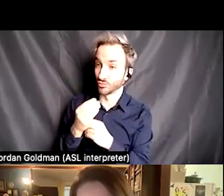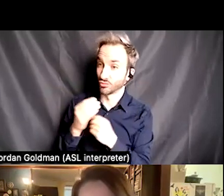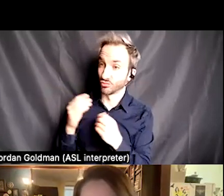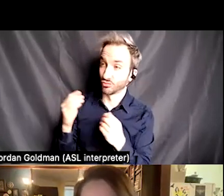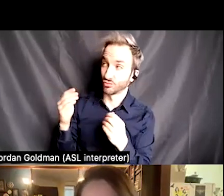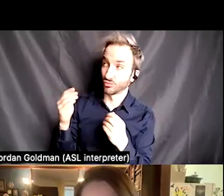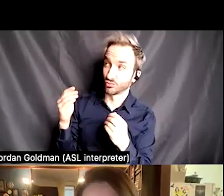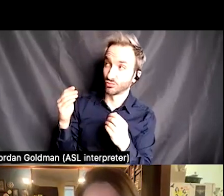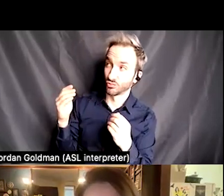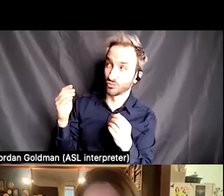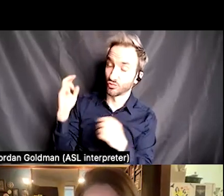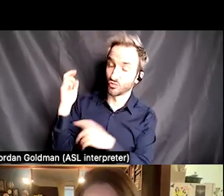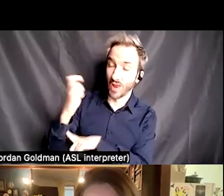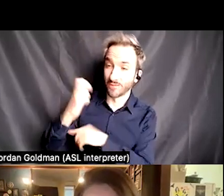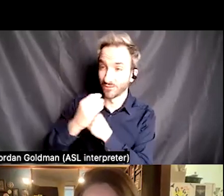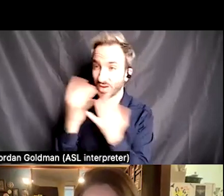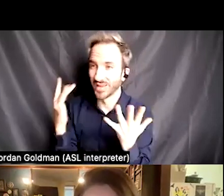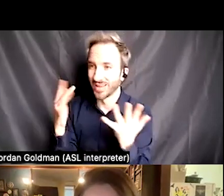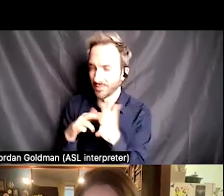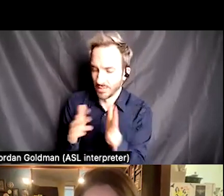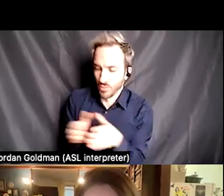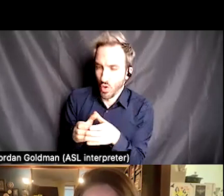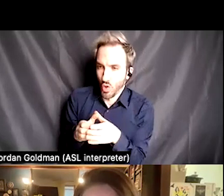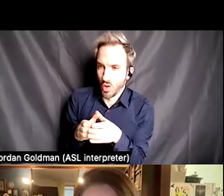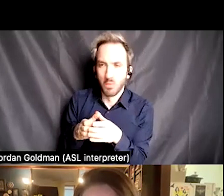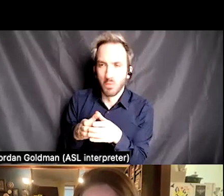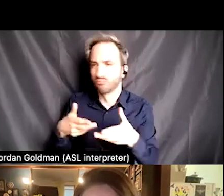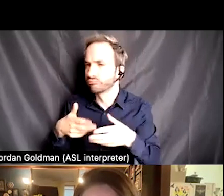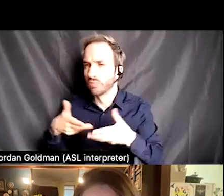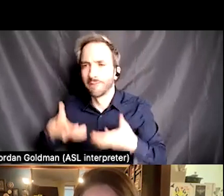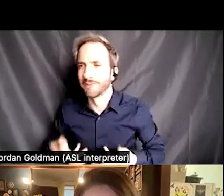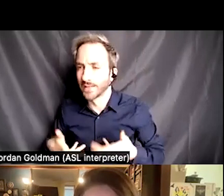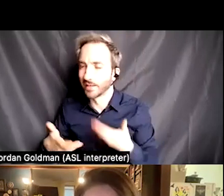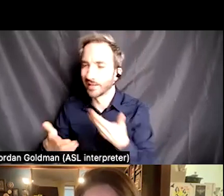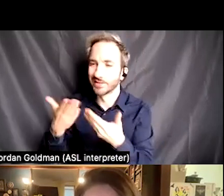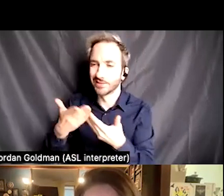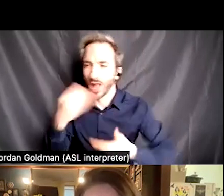it doesn't weigh too much, they're easy to store, and they come with durable storage,